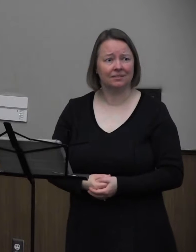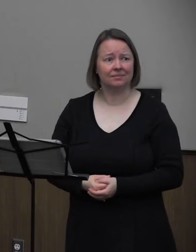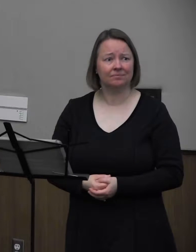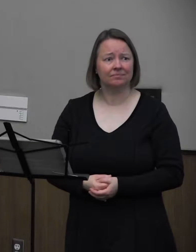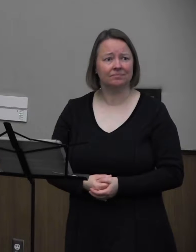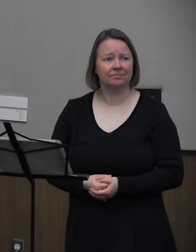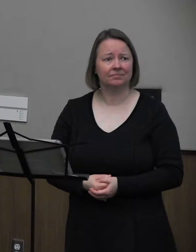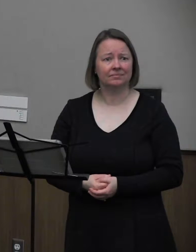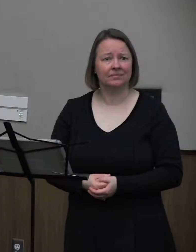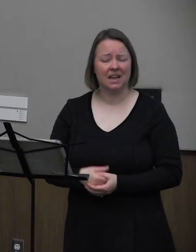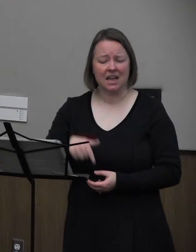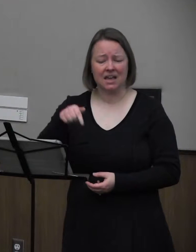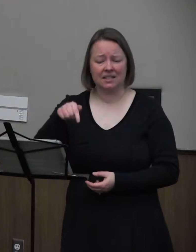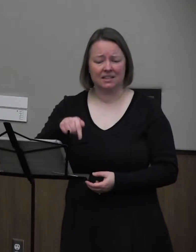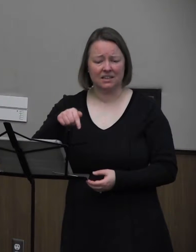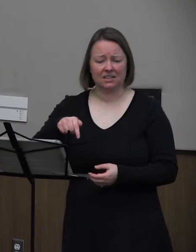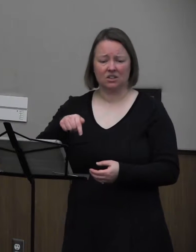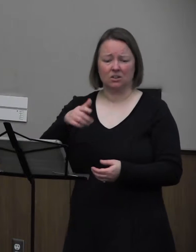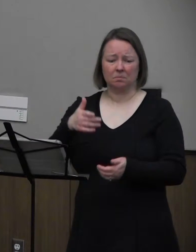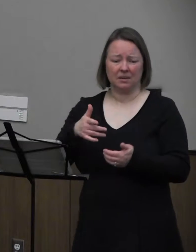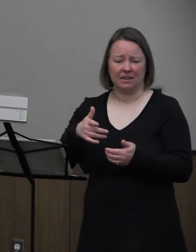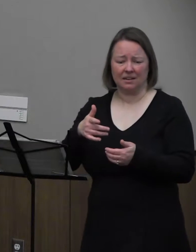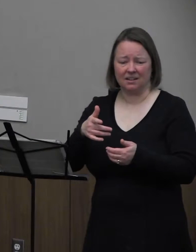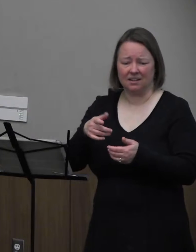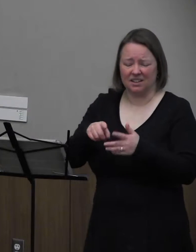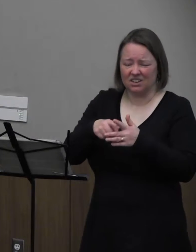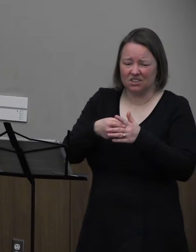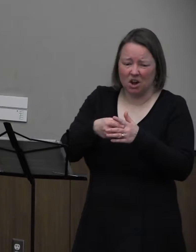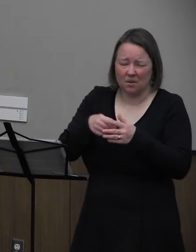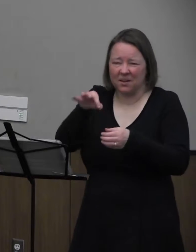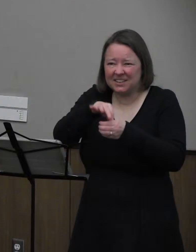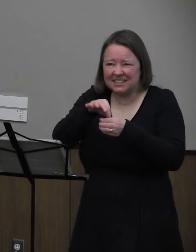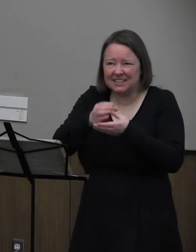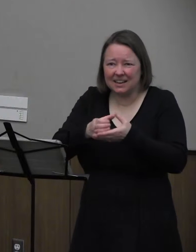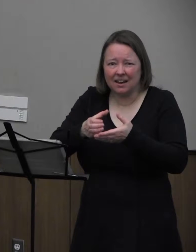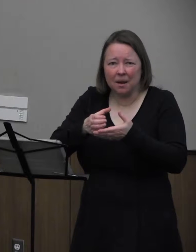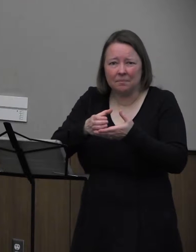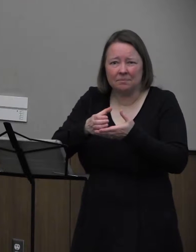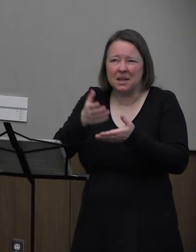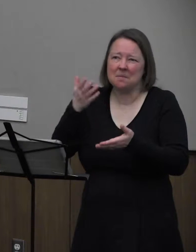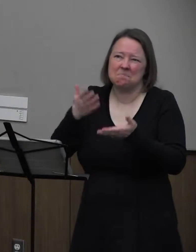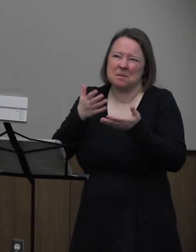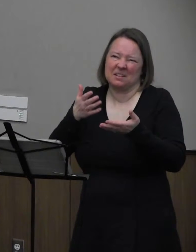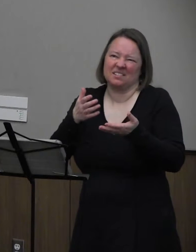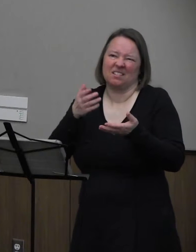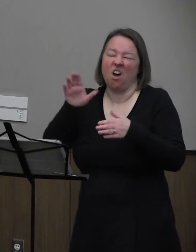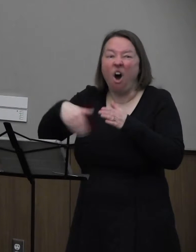This could be a storm in a teacup, and it could all be for nothing.